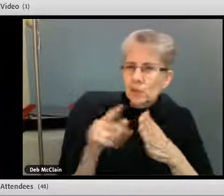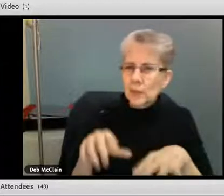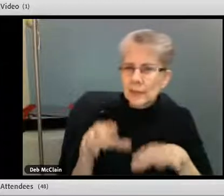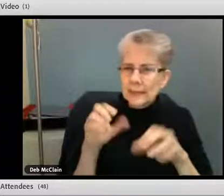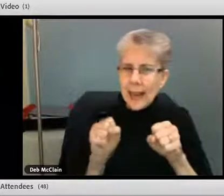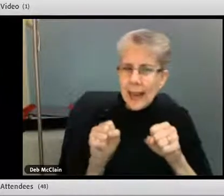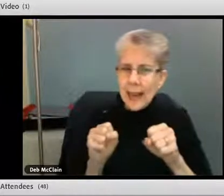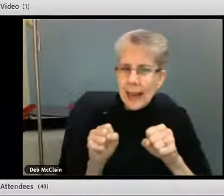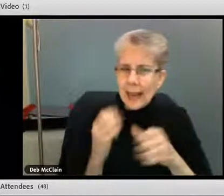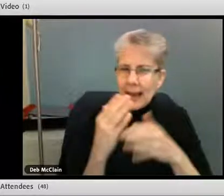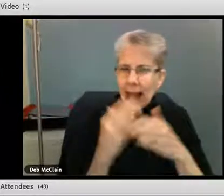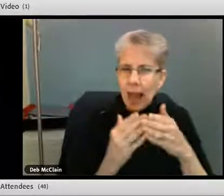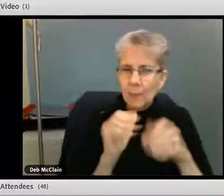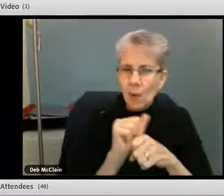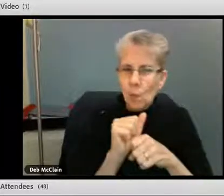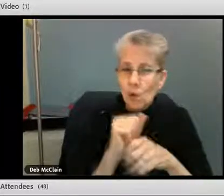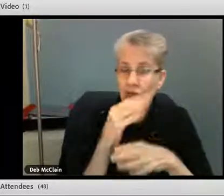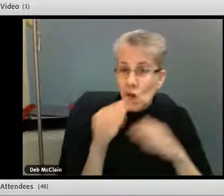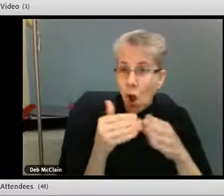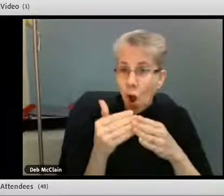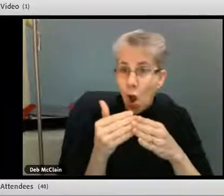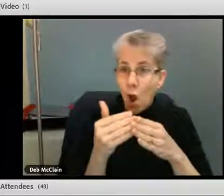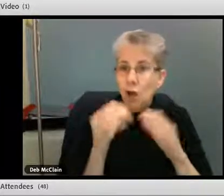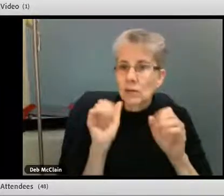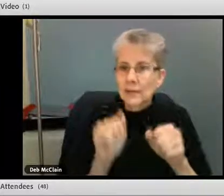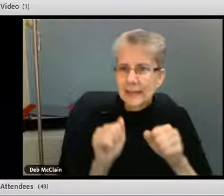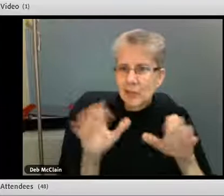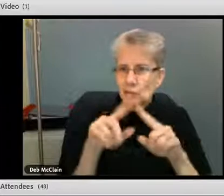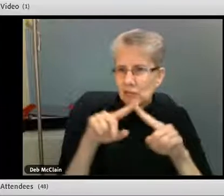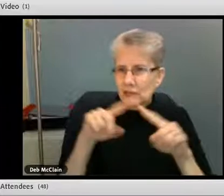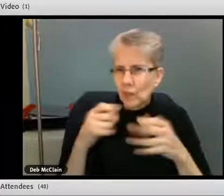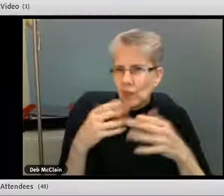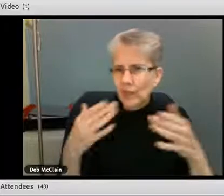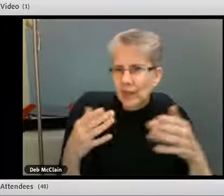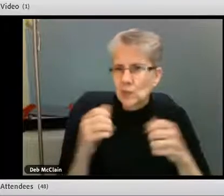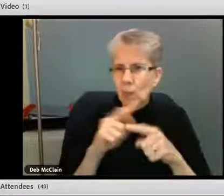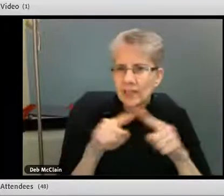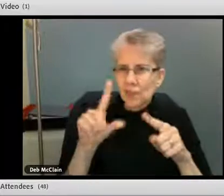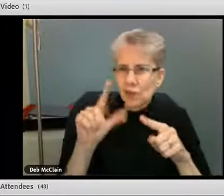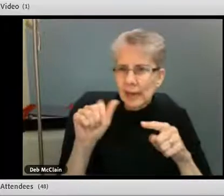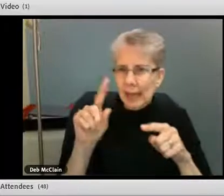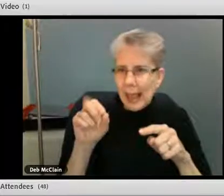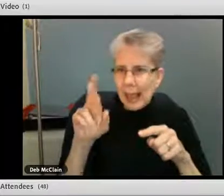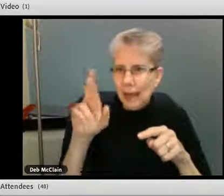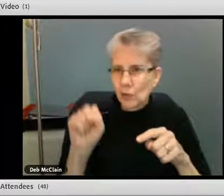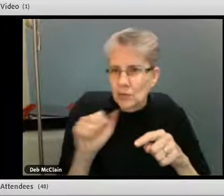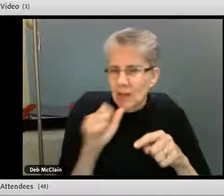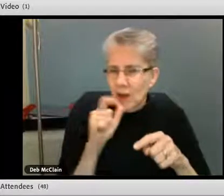you can do different things to the different layers. So, I don't think you guys can see this, but we were playing around.